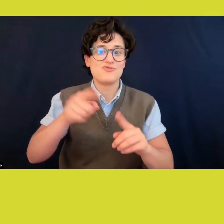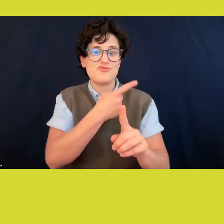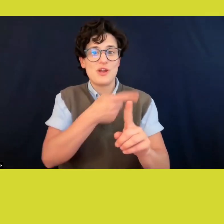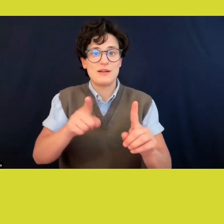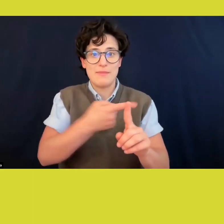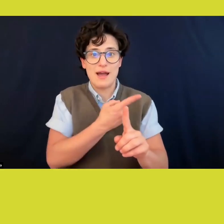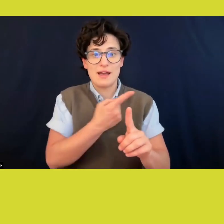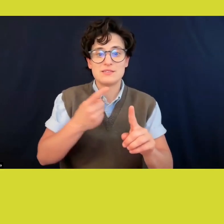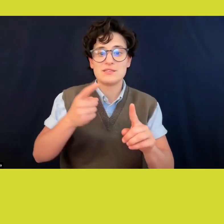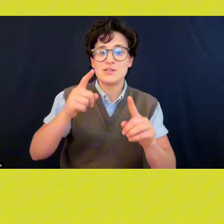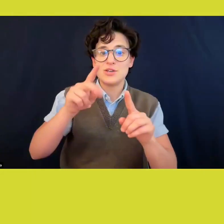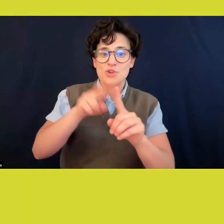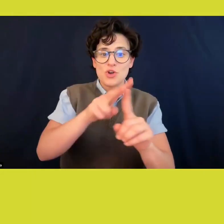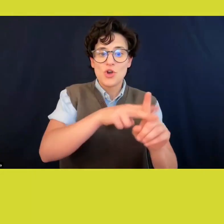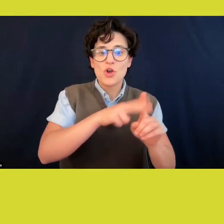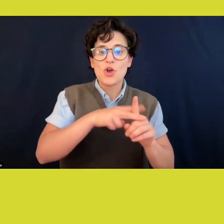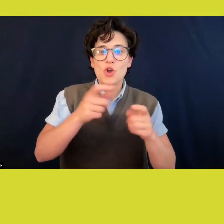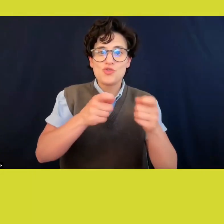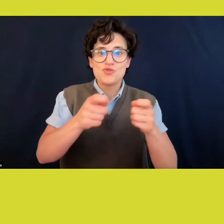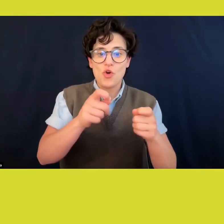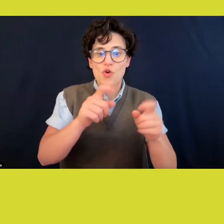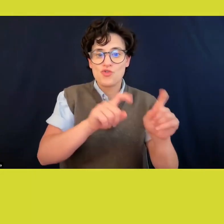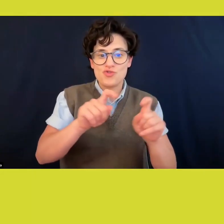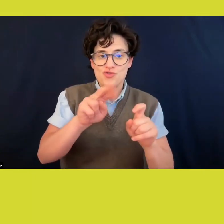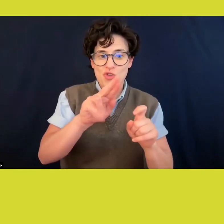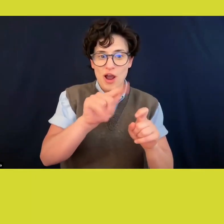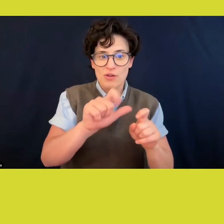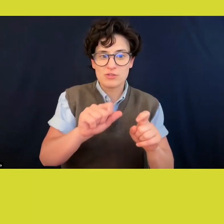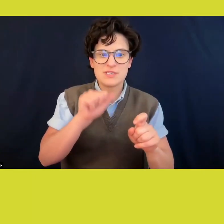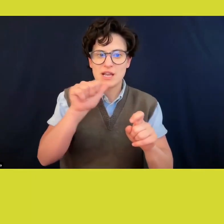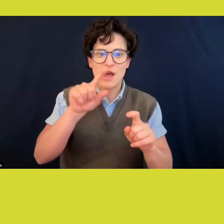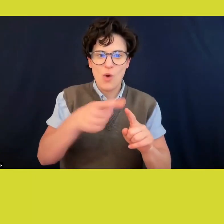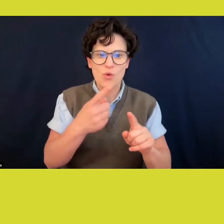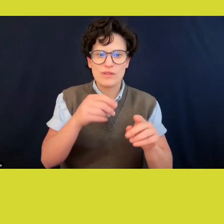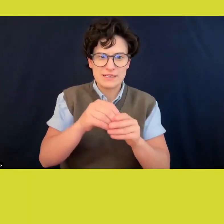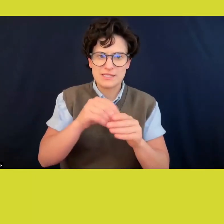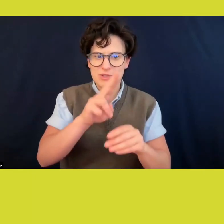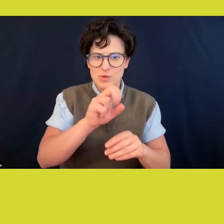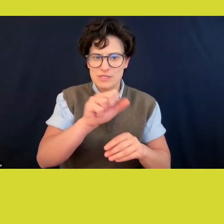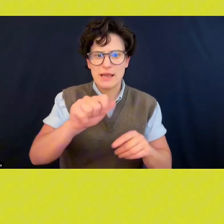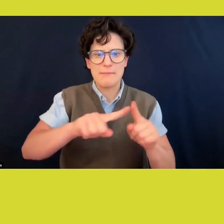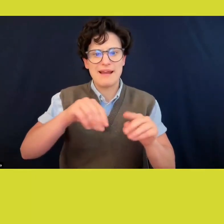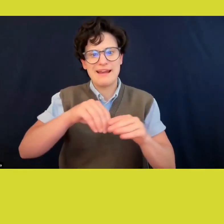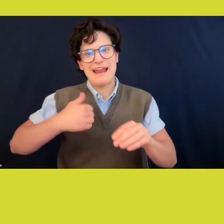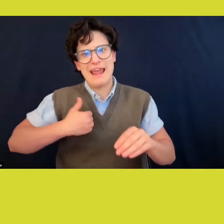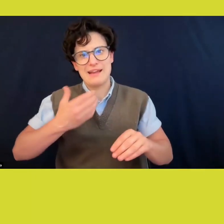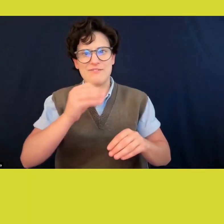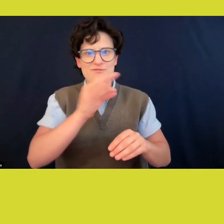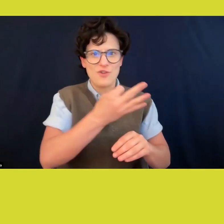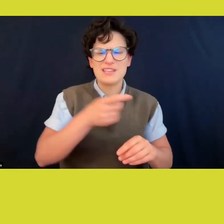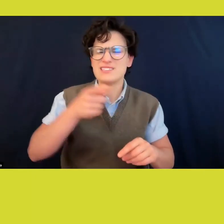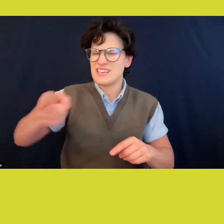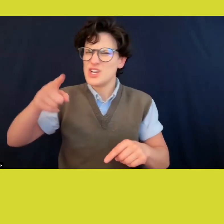2020, I think you mean. 2020. Sorry. 2020. Thank you. So 26 studies in 2020.